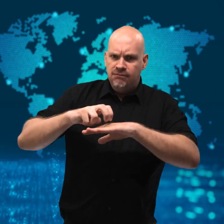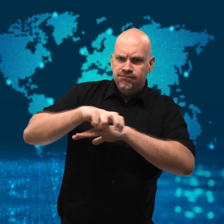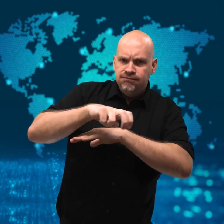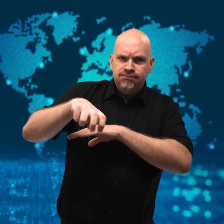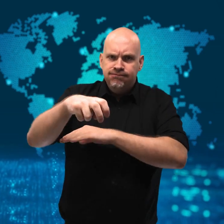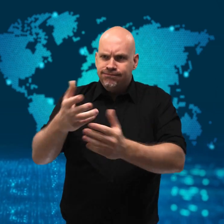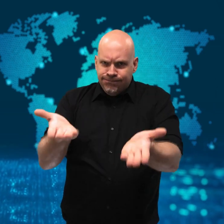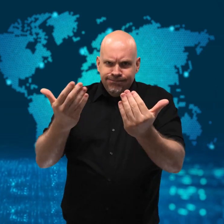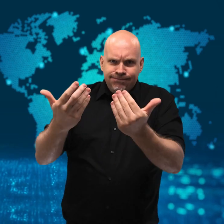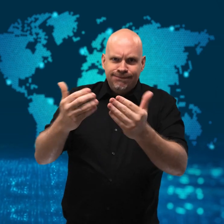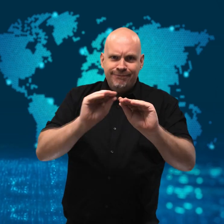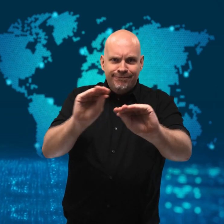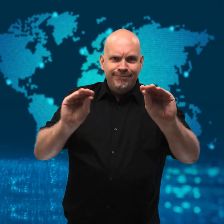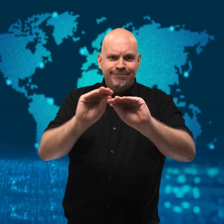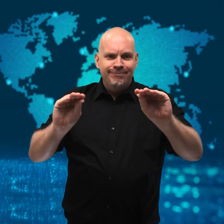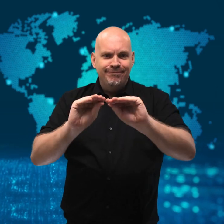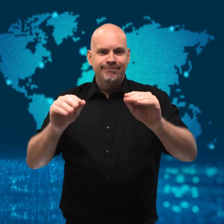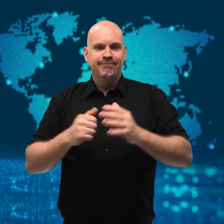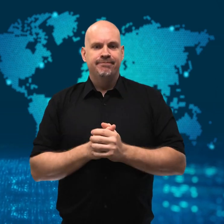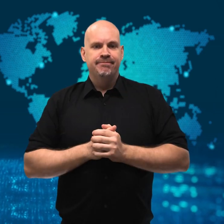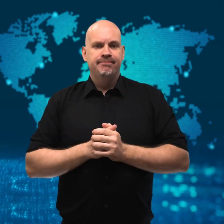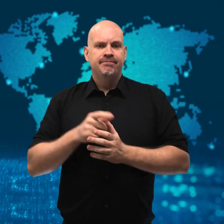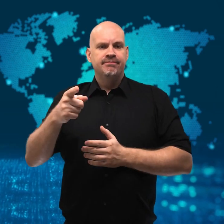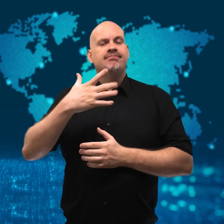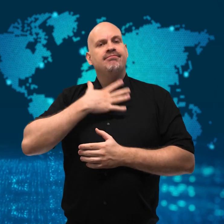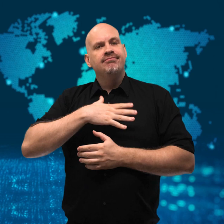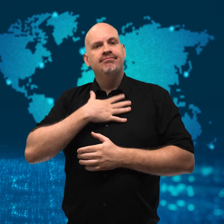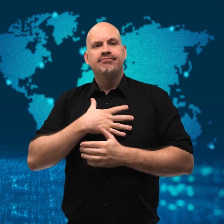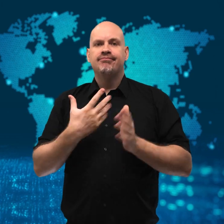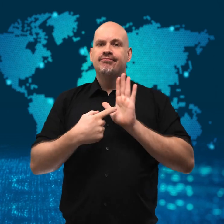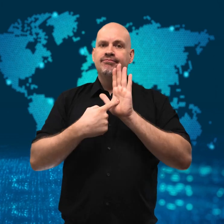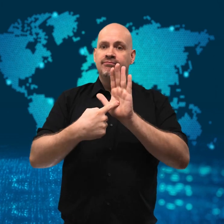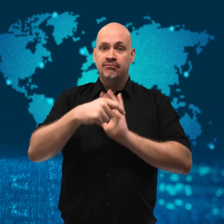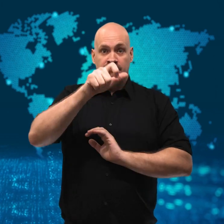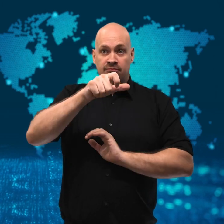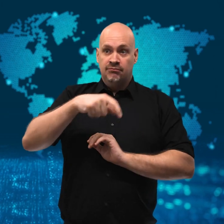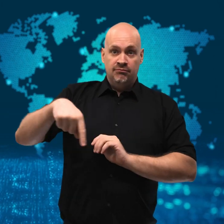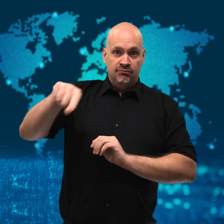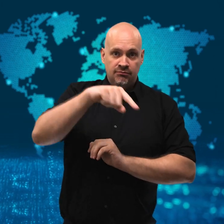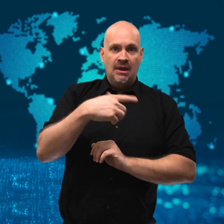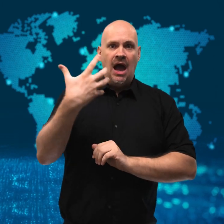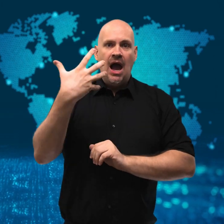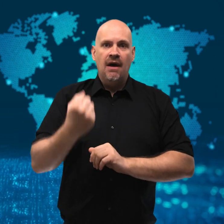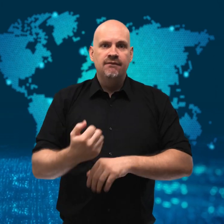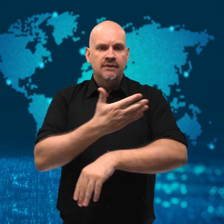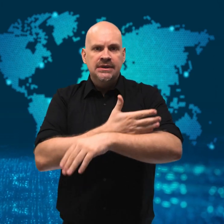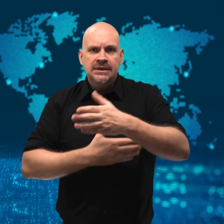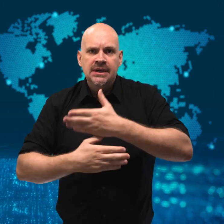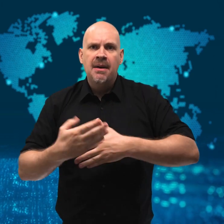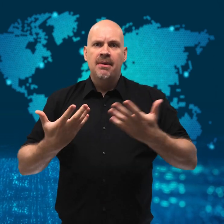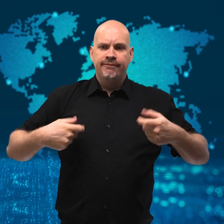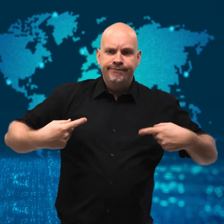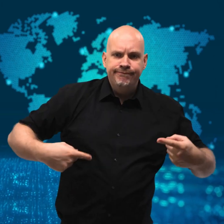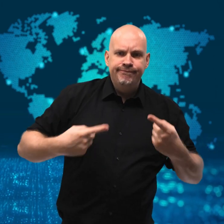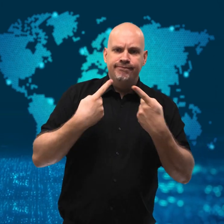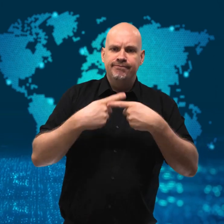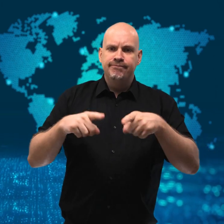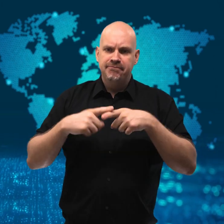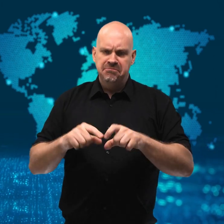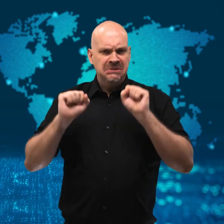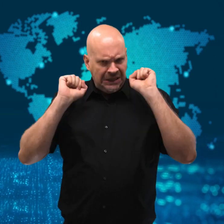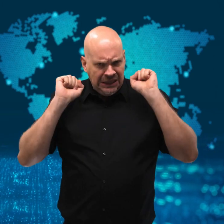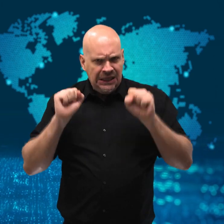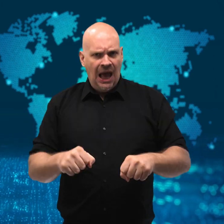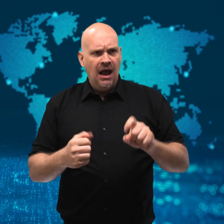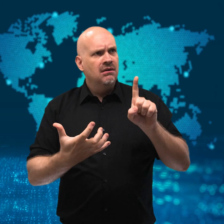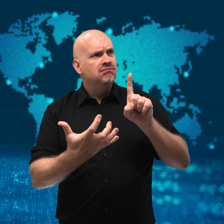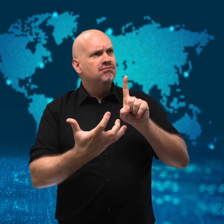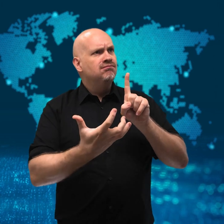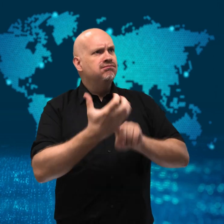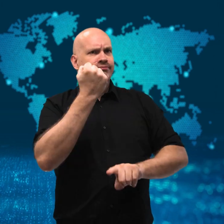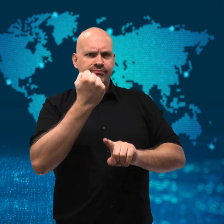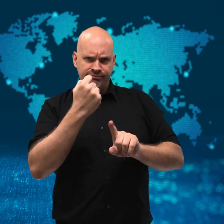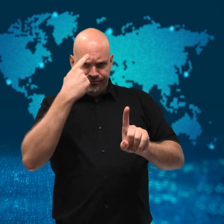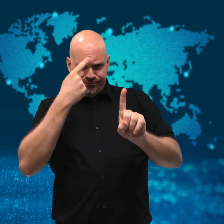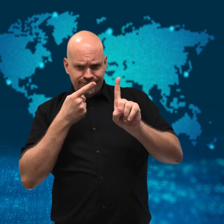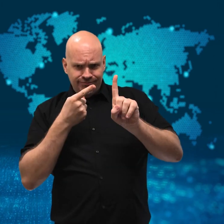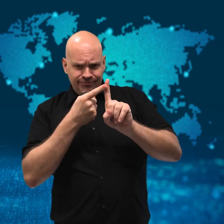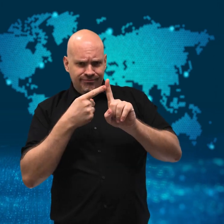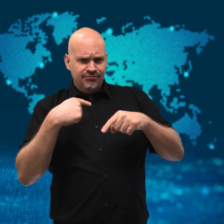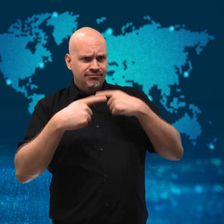He wants to show that people with disabilities are capable of doing